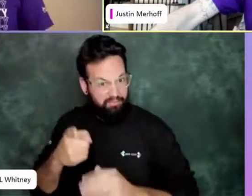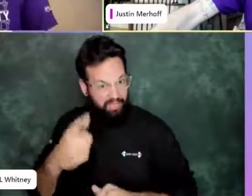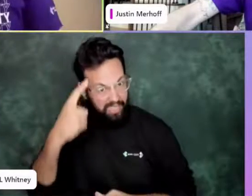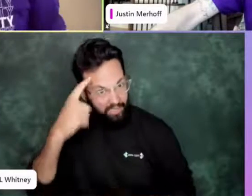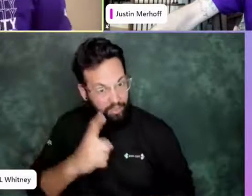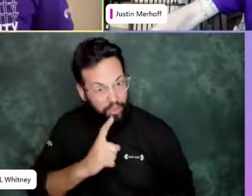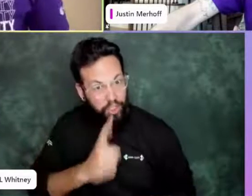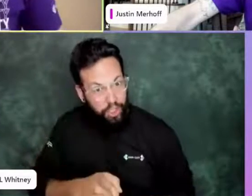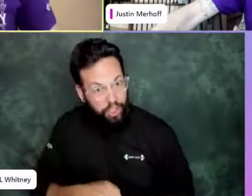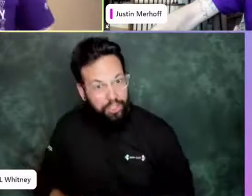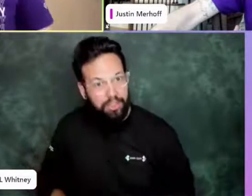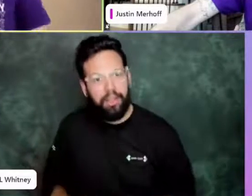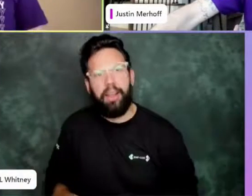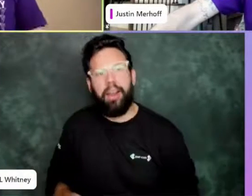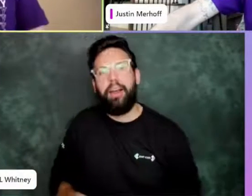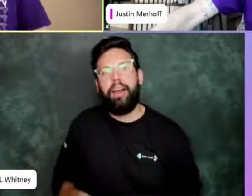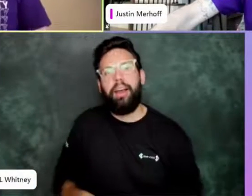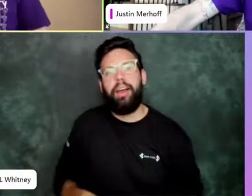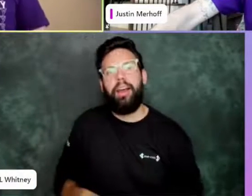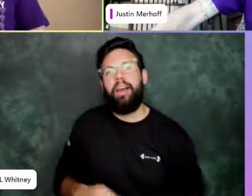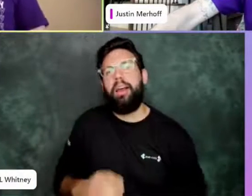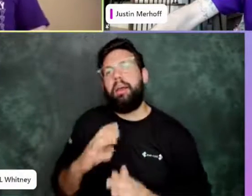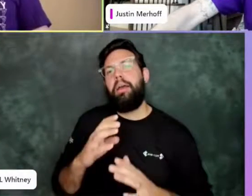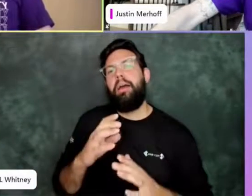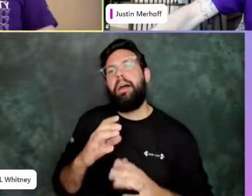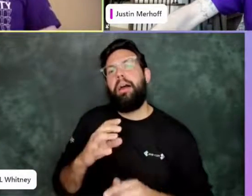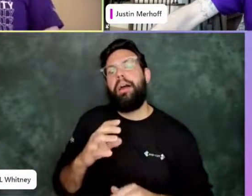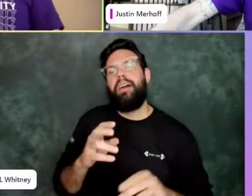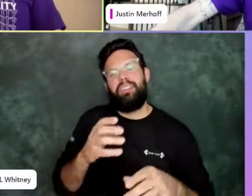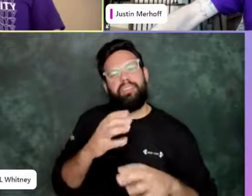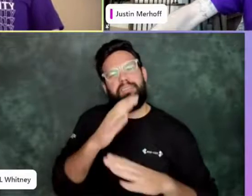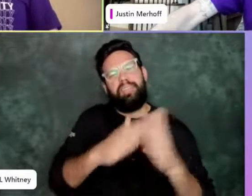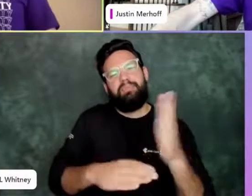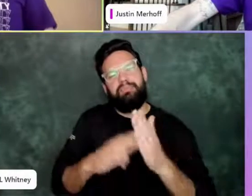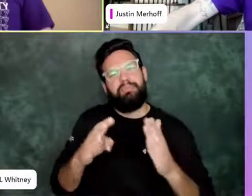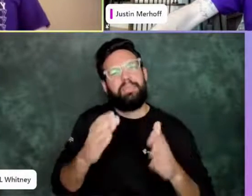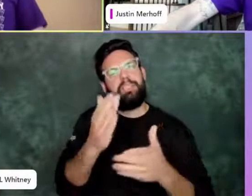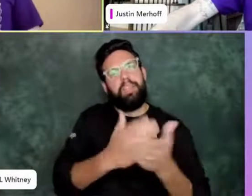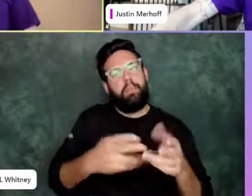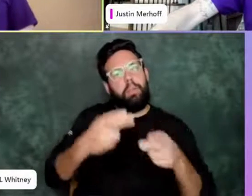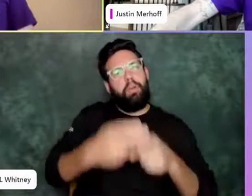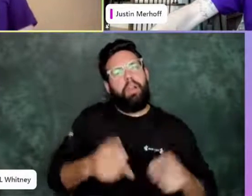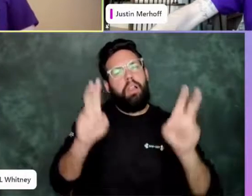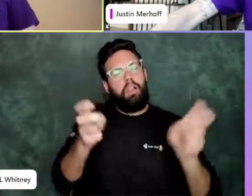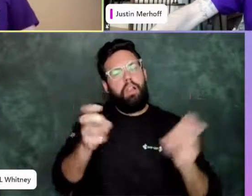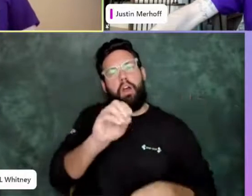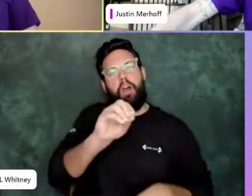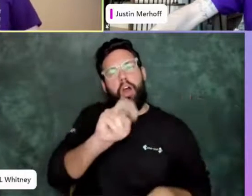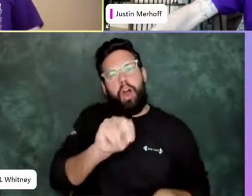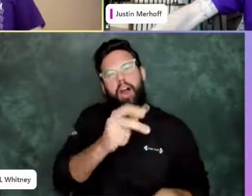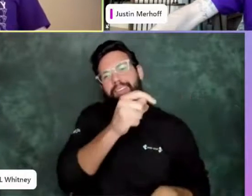On the glass, I'm guessing that means like manual screen reader testing, and I'm gonna answer the question with that assumption.